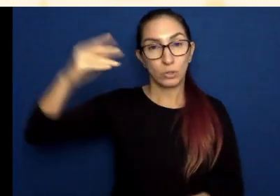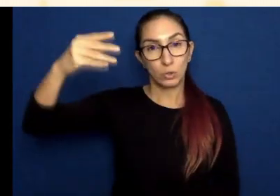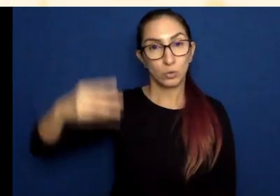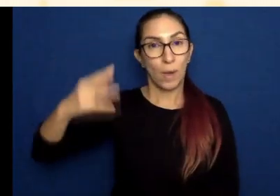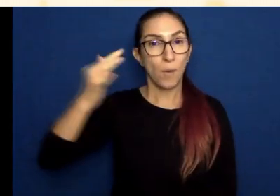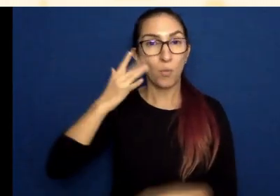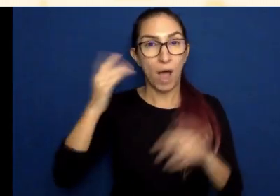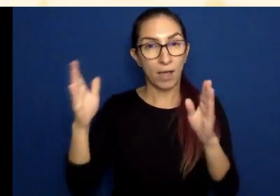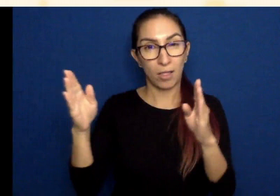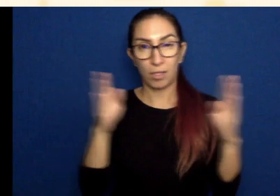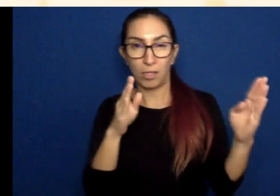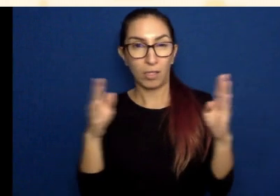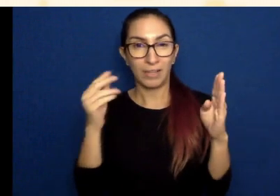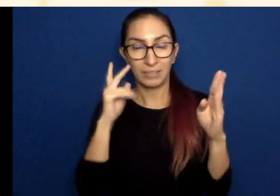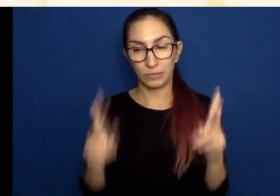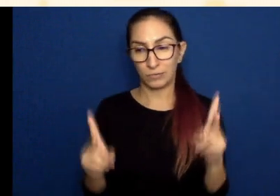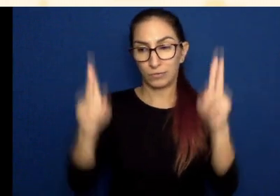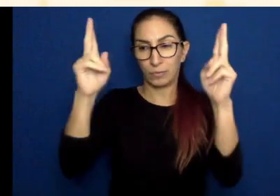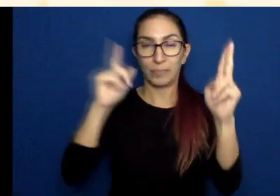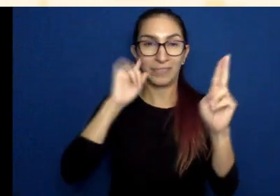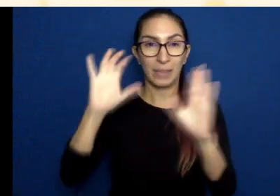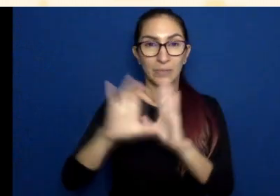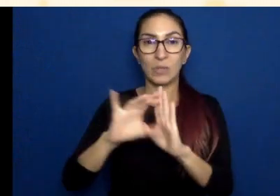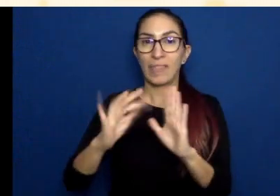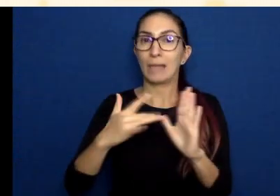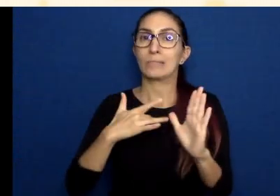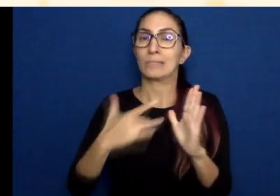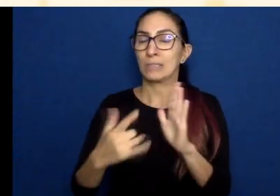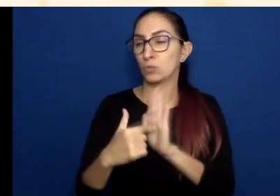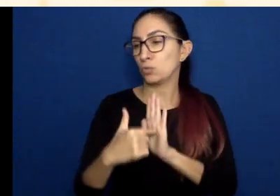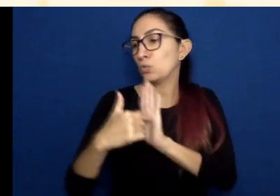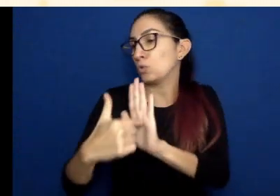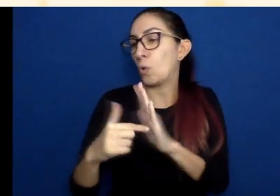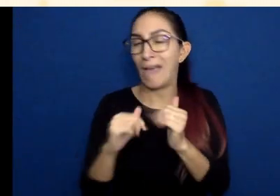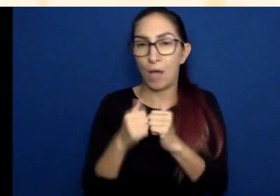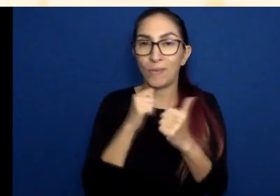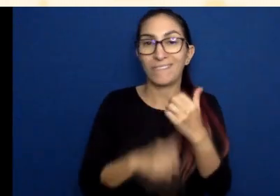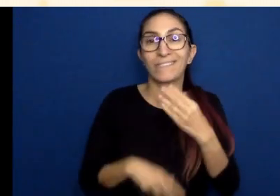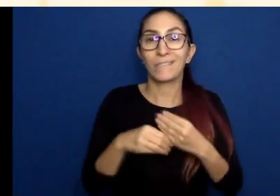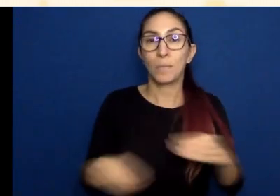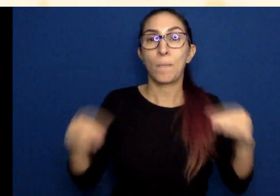And this is a very common way of indicating that there is additional information if you swipe from right to left.